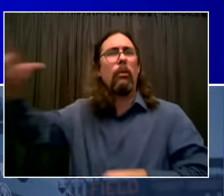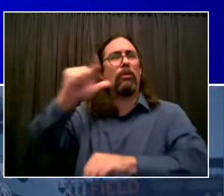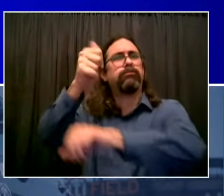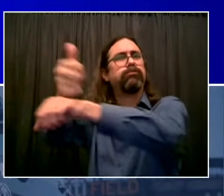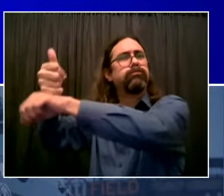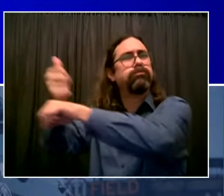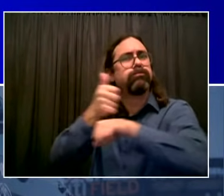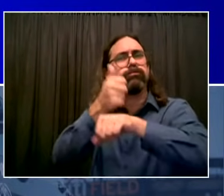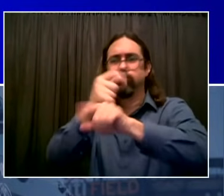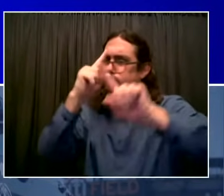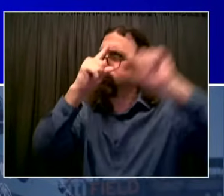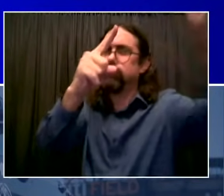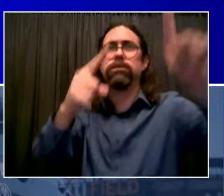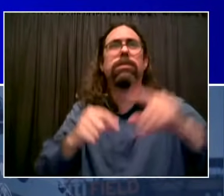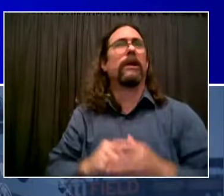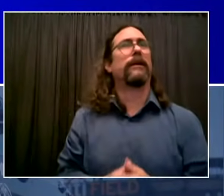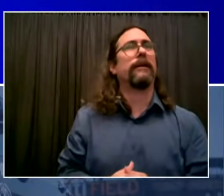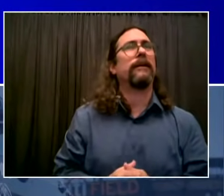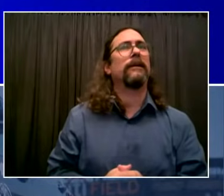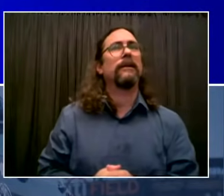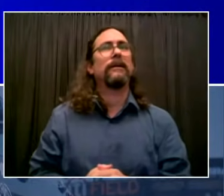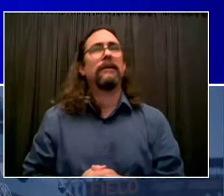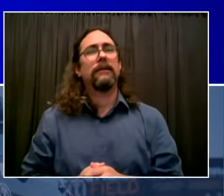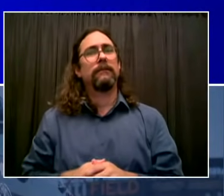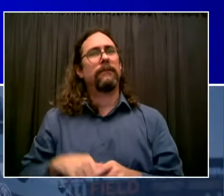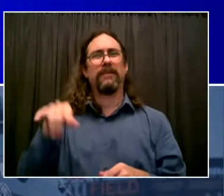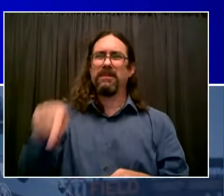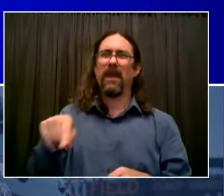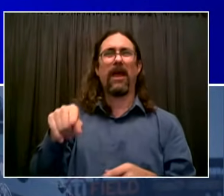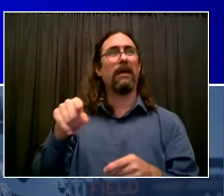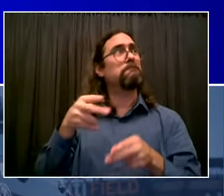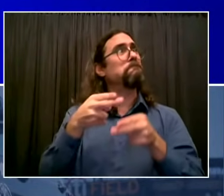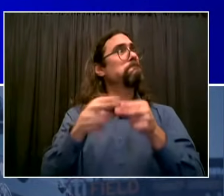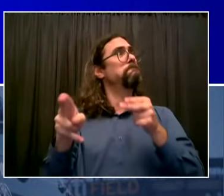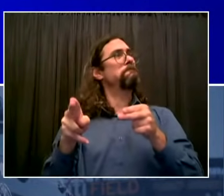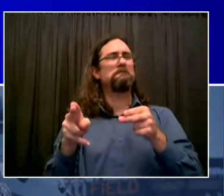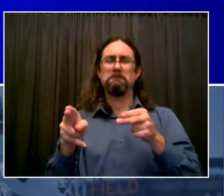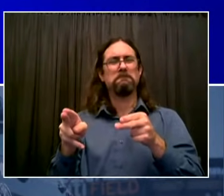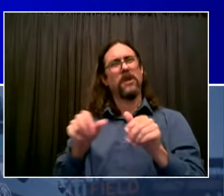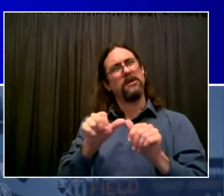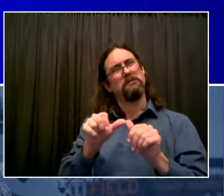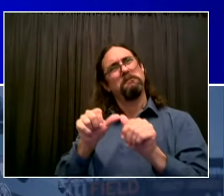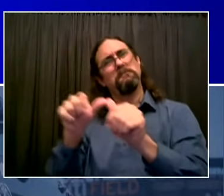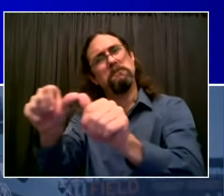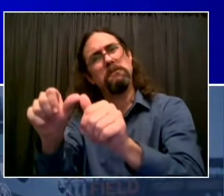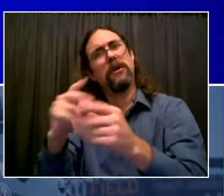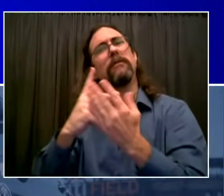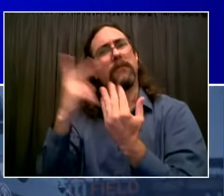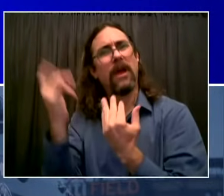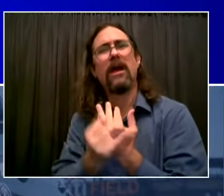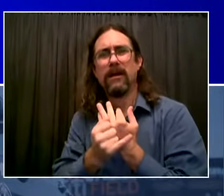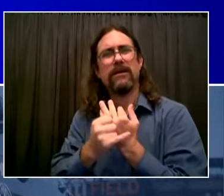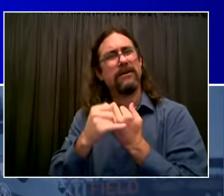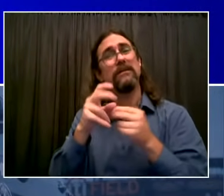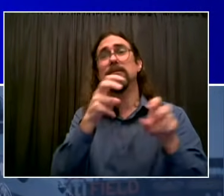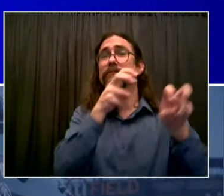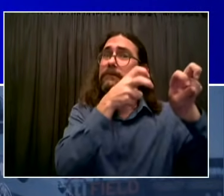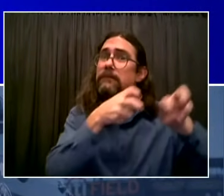GET THERE IN THE COURSE OF THIS DECADE. WE'R GEONGI TO GET THERE, BUT IT DEPENDS ON